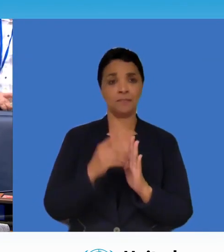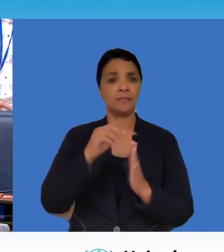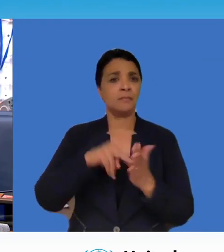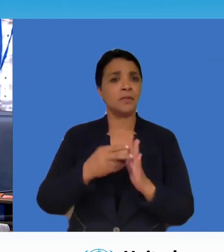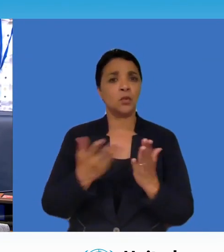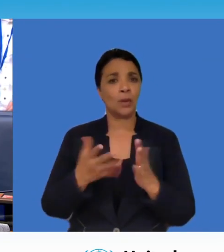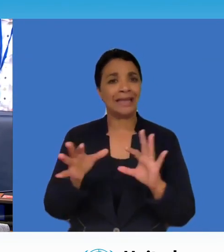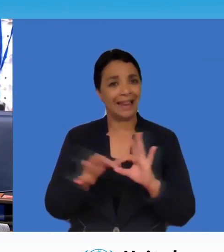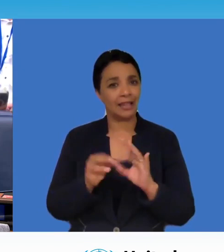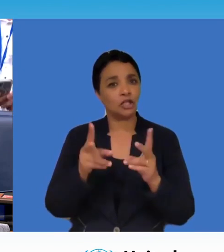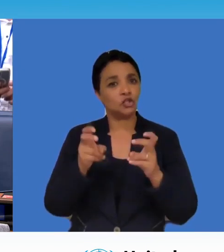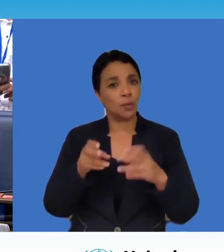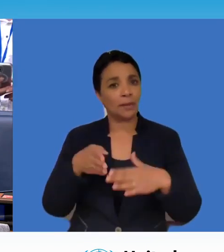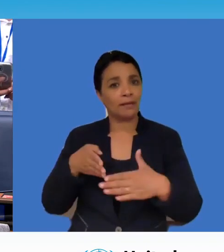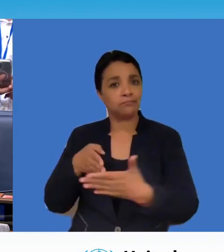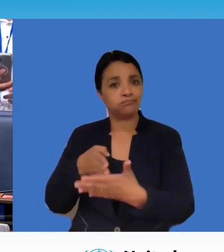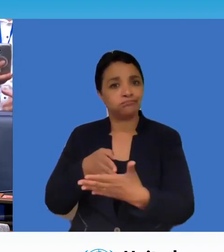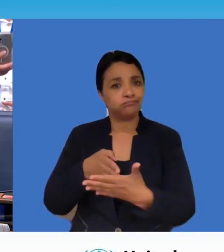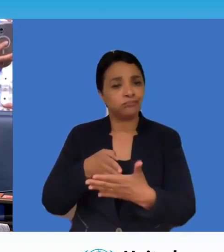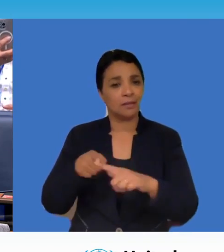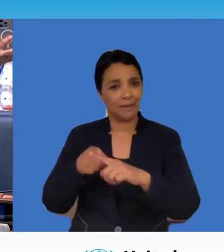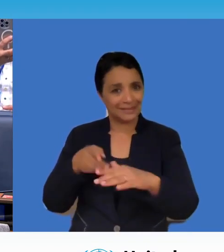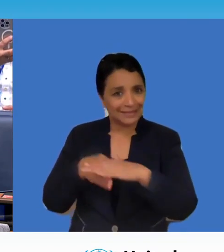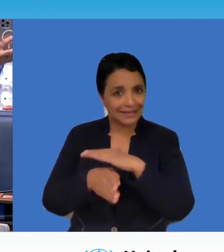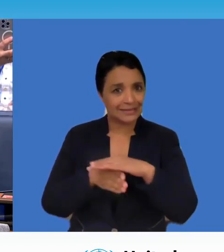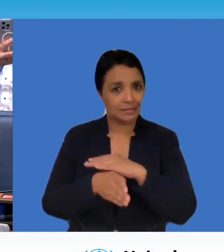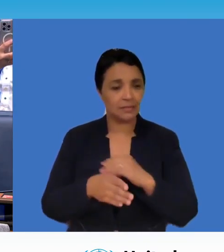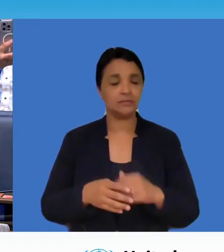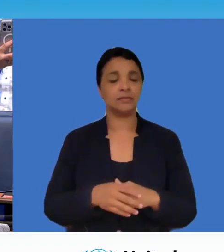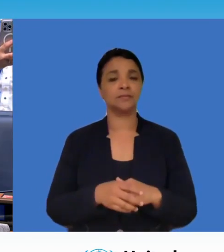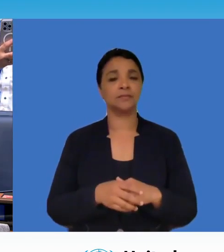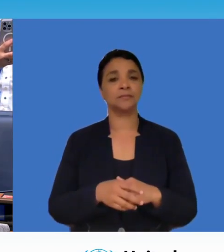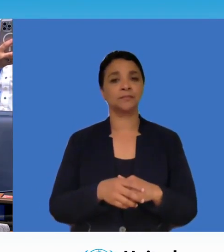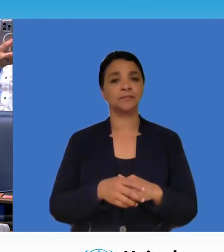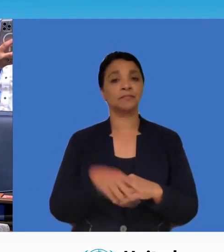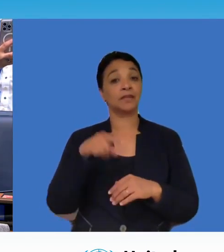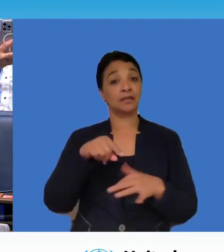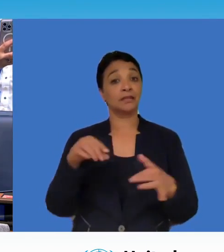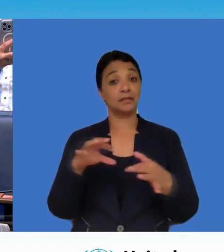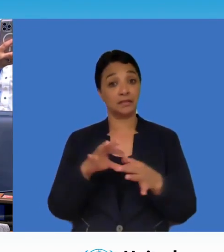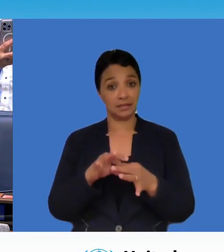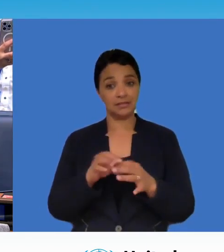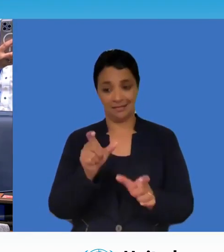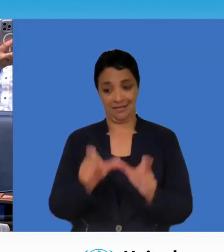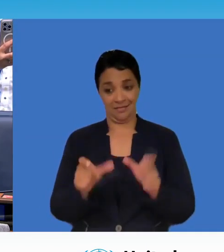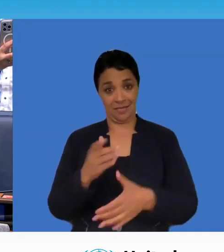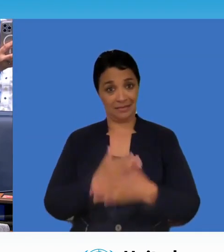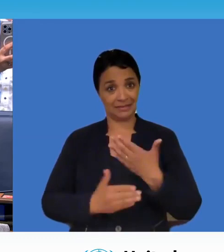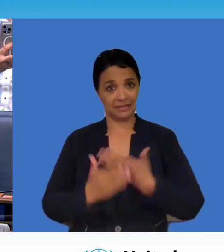and a revised draft of the law on rights of person with disabilities which was submitted to